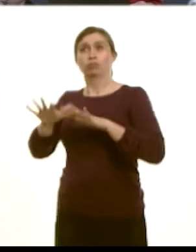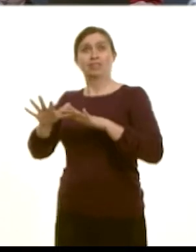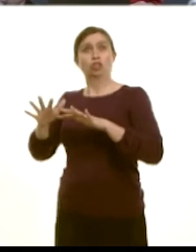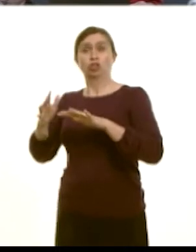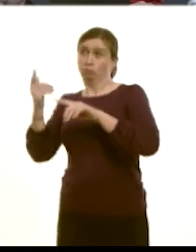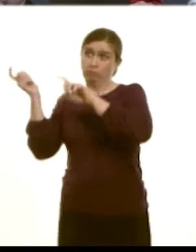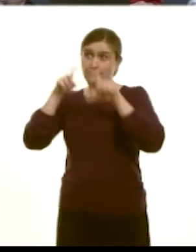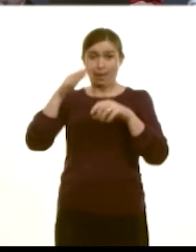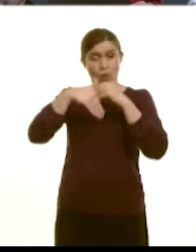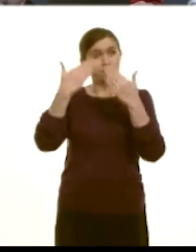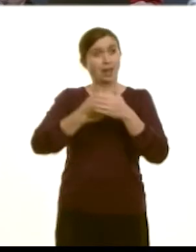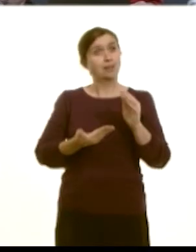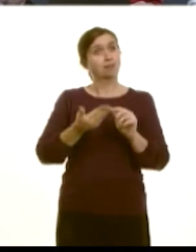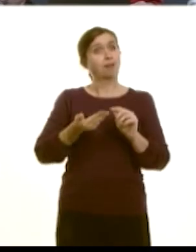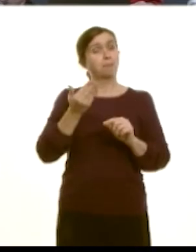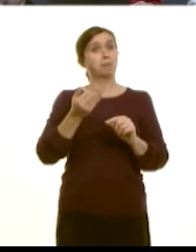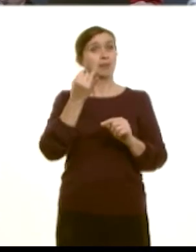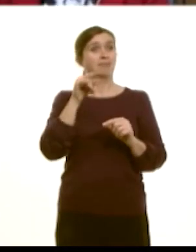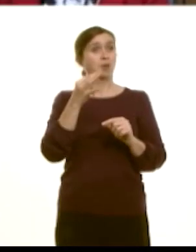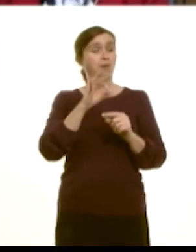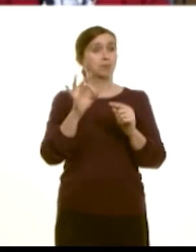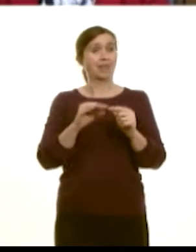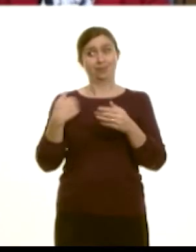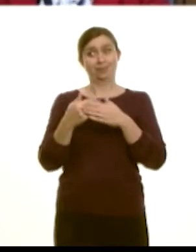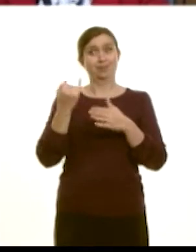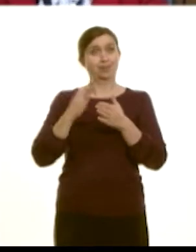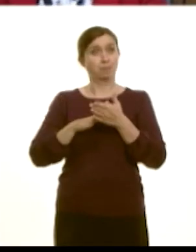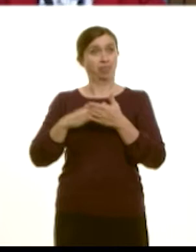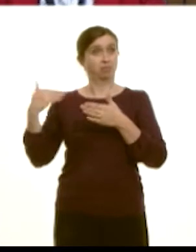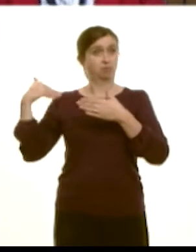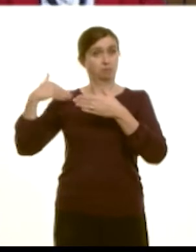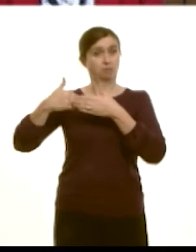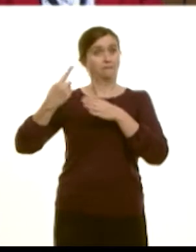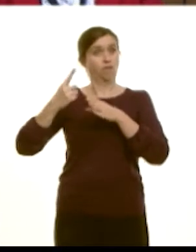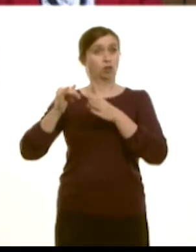by 7.8% in the first six months of this year; I have already mentioned the international figures.